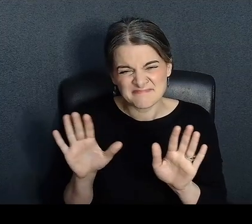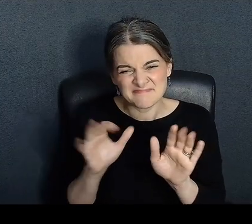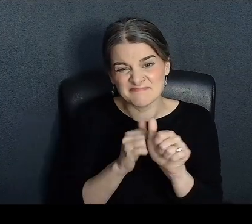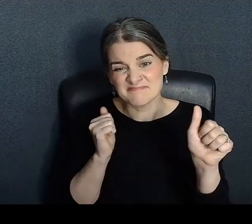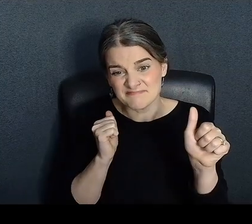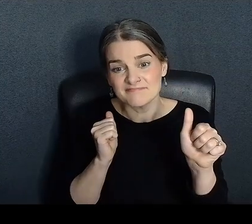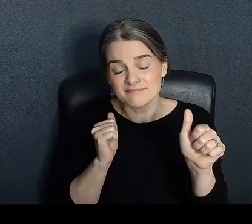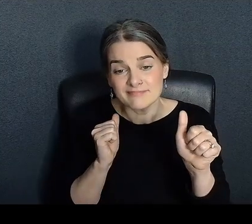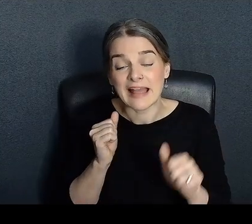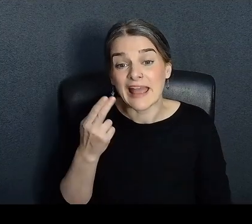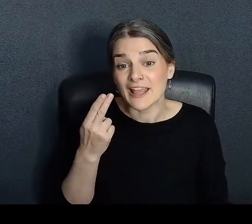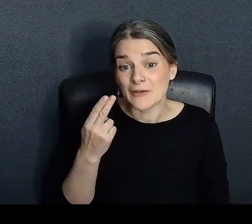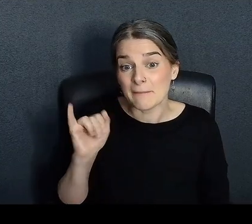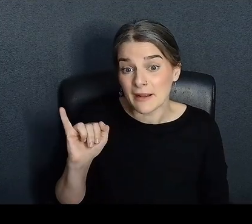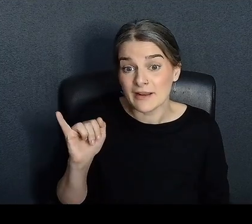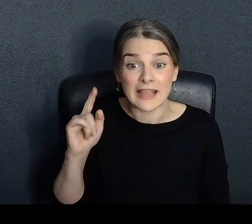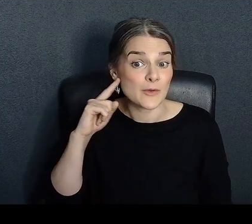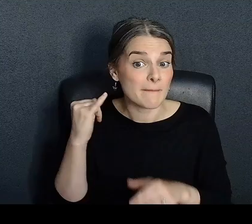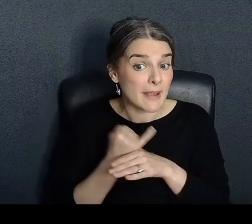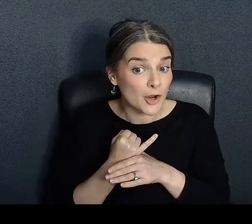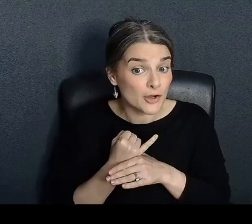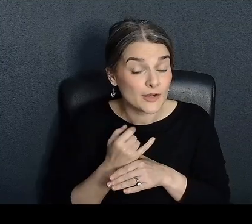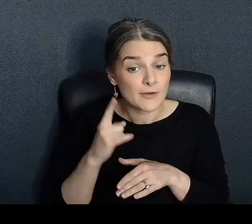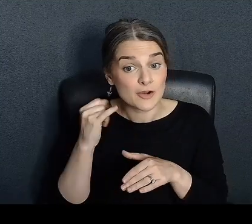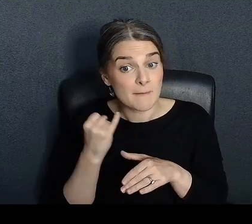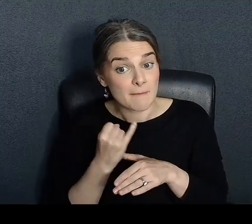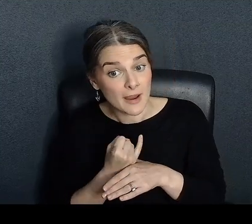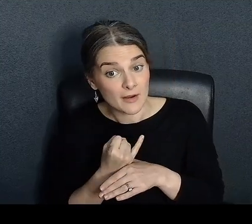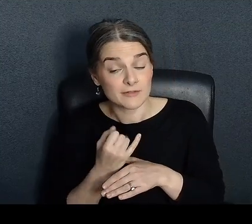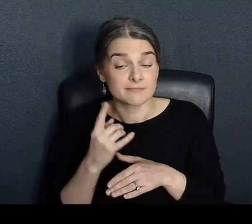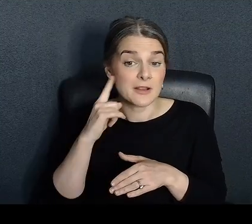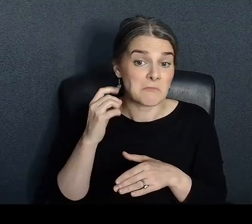That is a term that seniors or the people